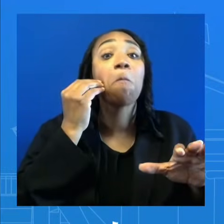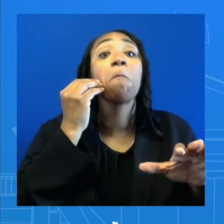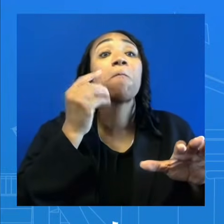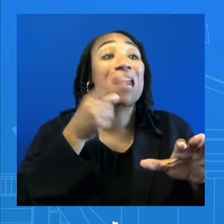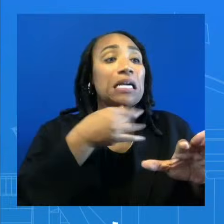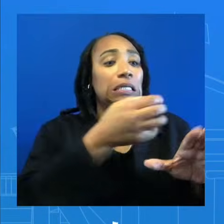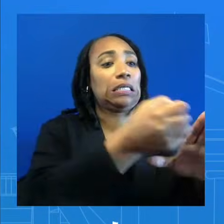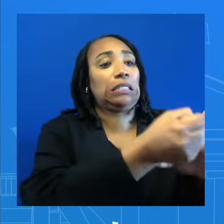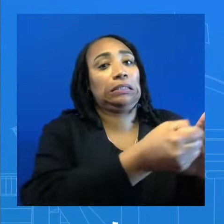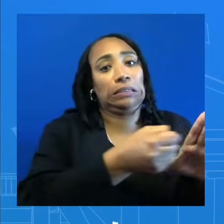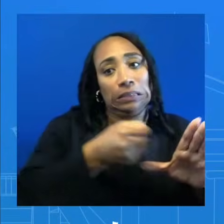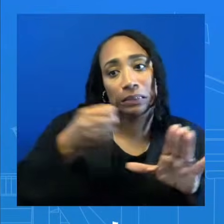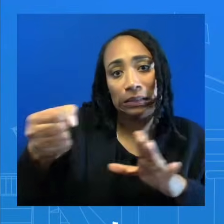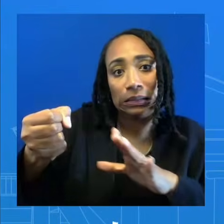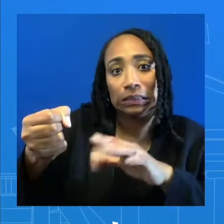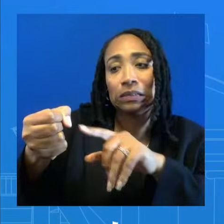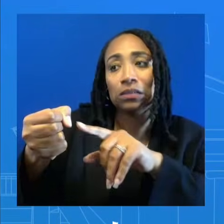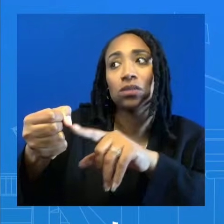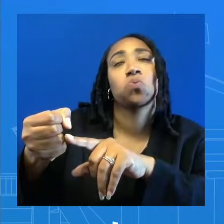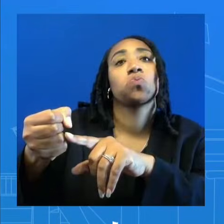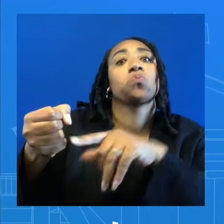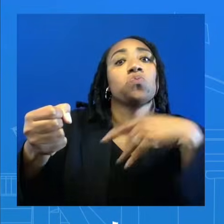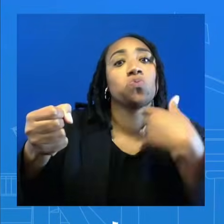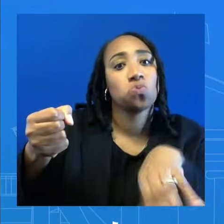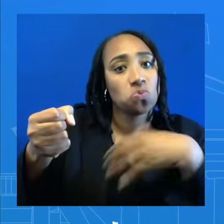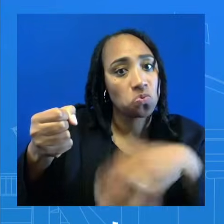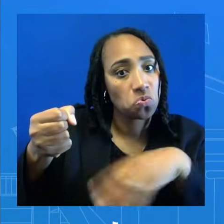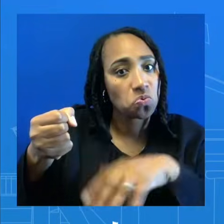And, look, they've all des- -- demonstrated good behavior,